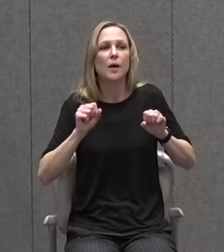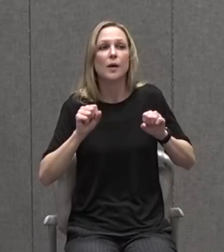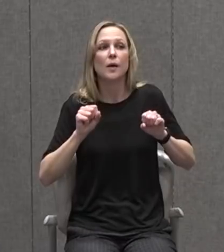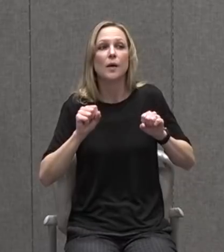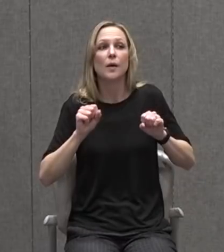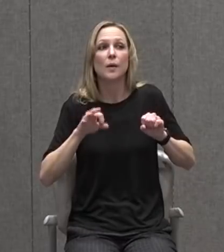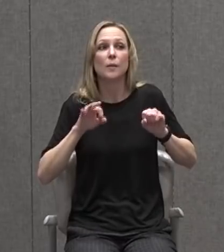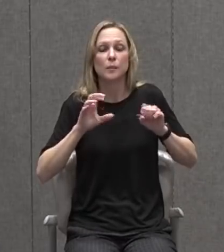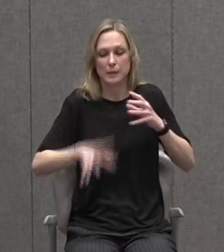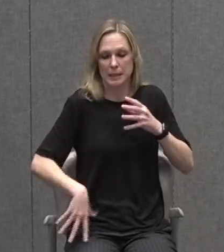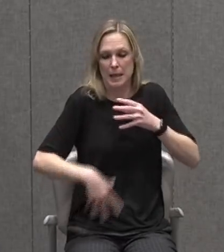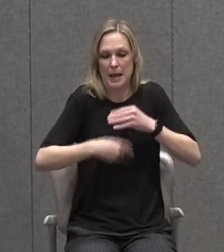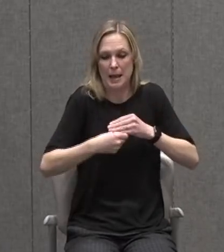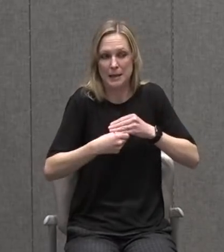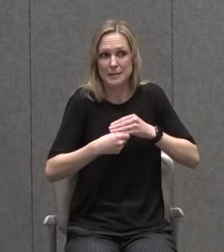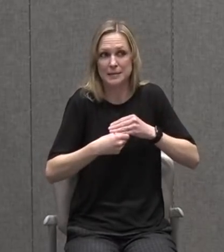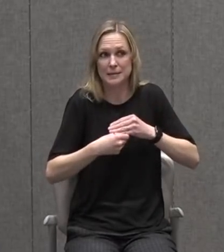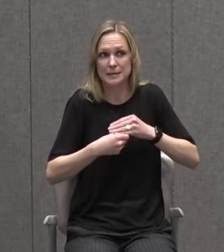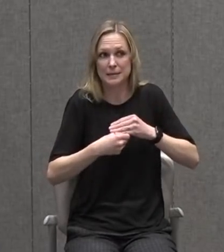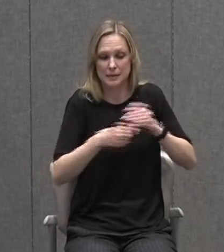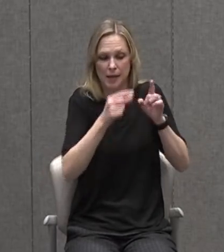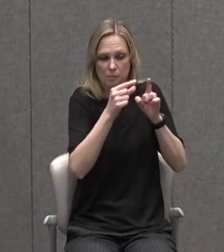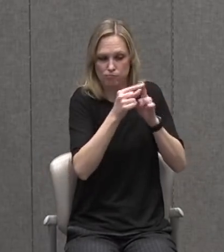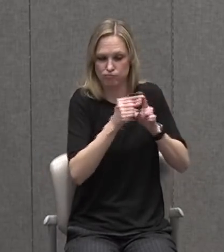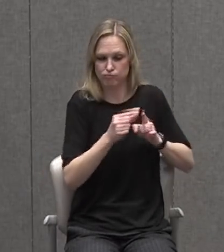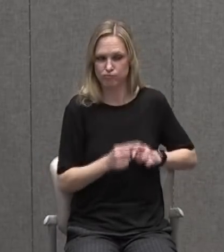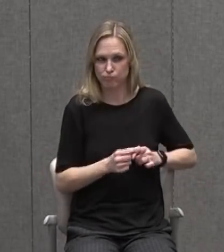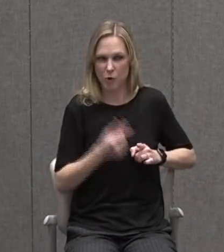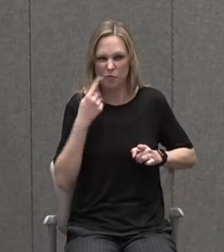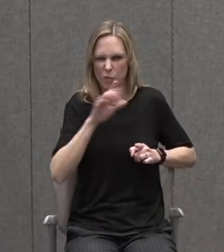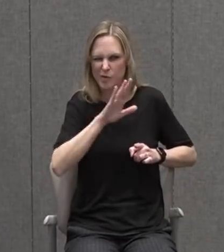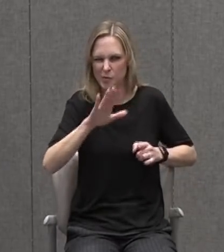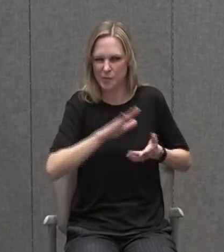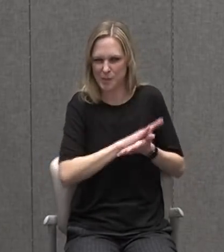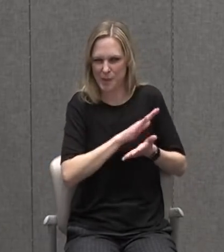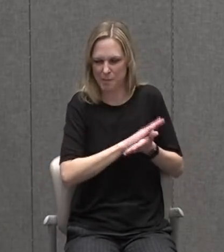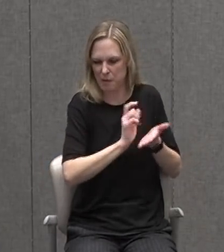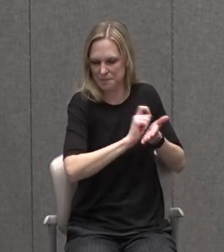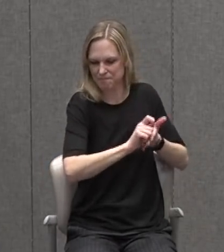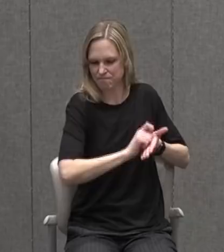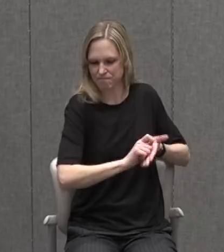and add some of these terms down here on the bottom of your paper, we're gonna be looking